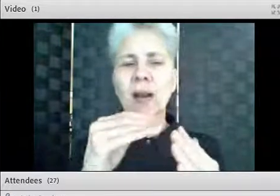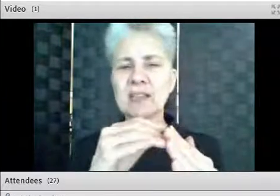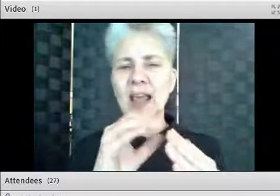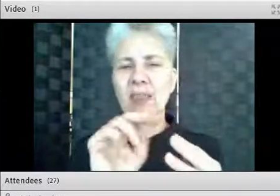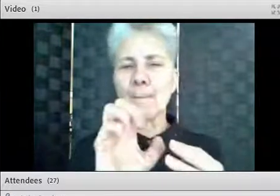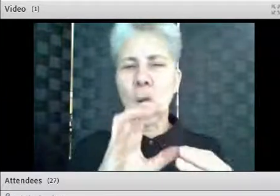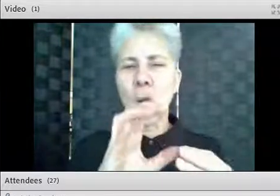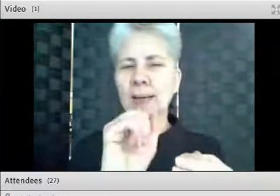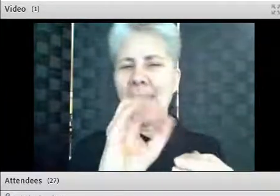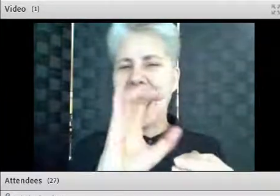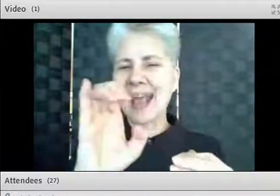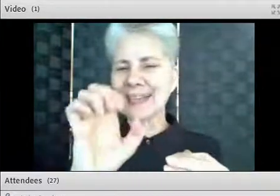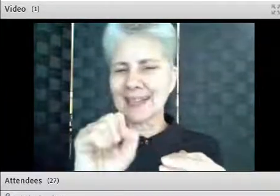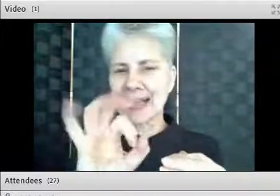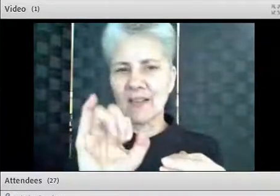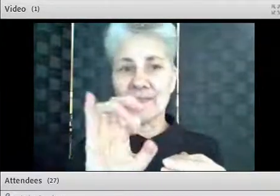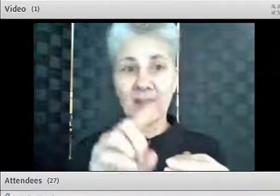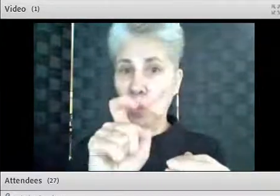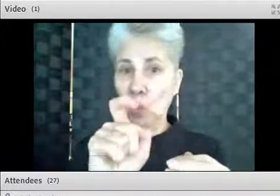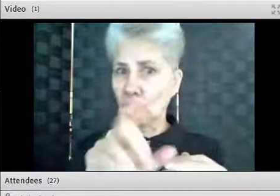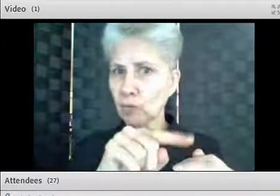so, like, the 100 field, 110, 130,